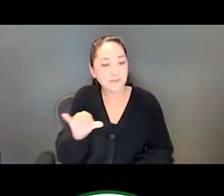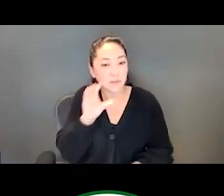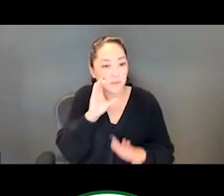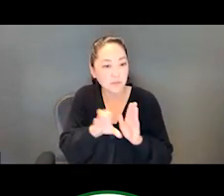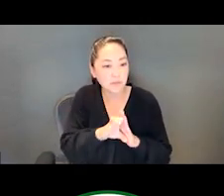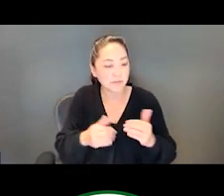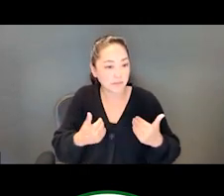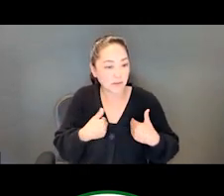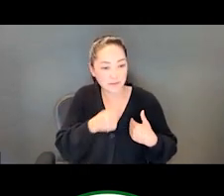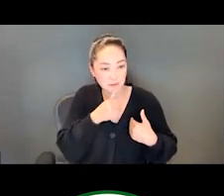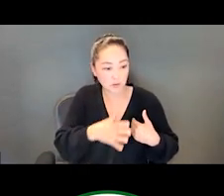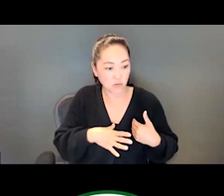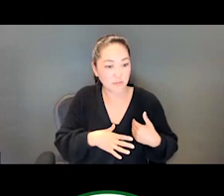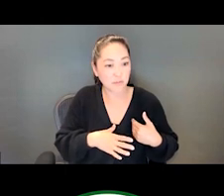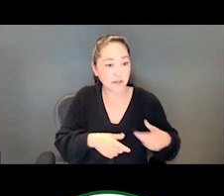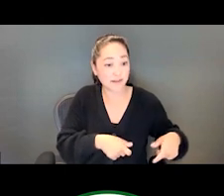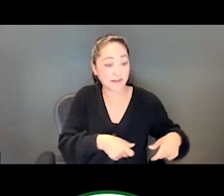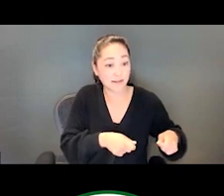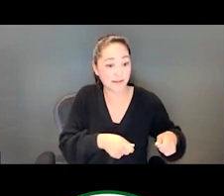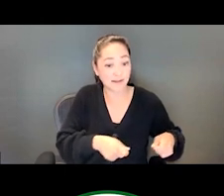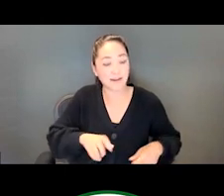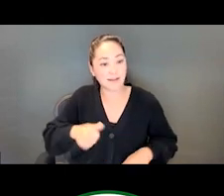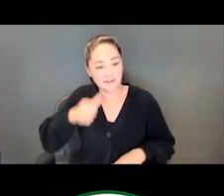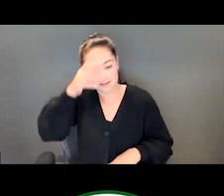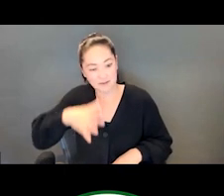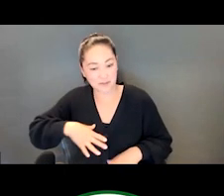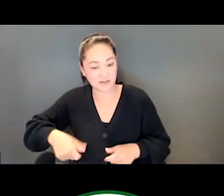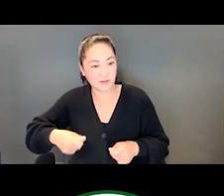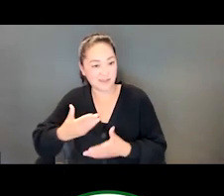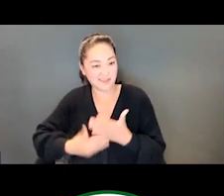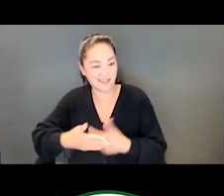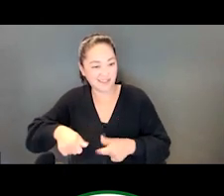wheelchair and a man in the manual wheelchair.